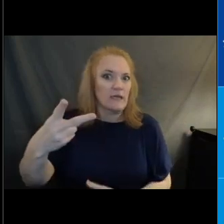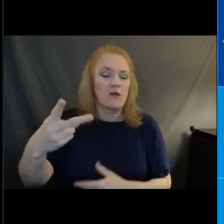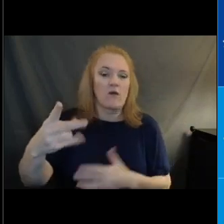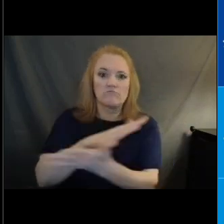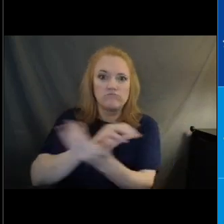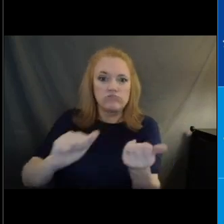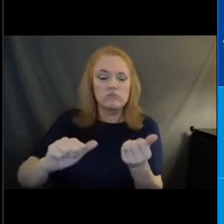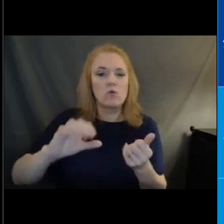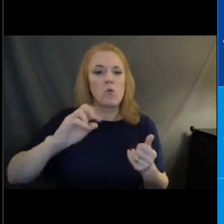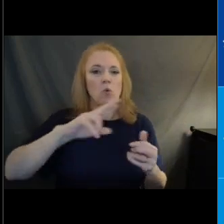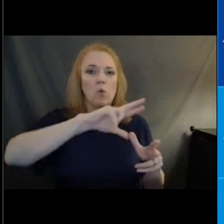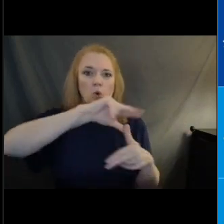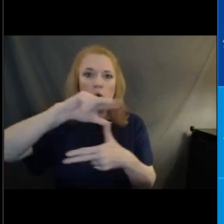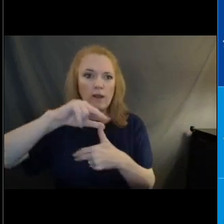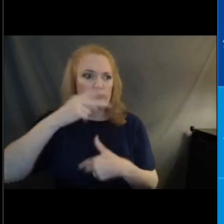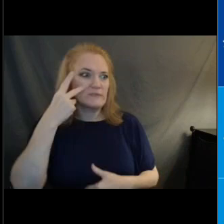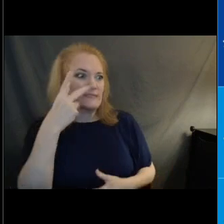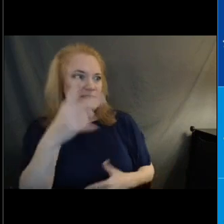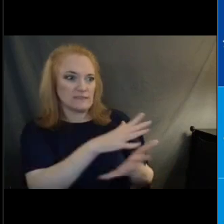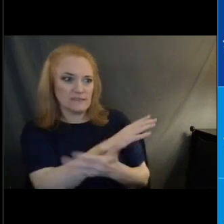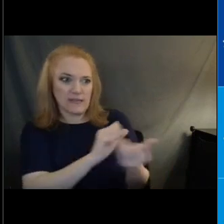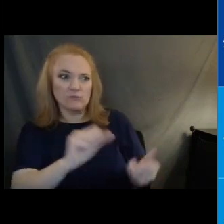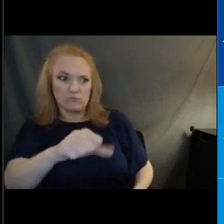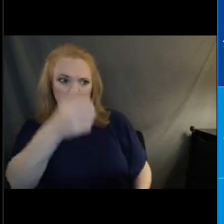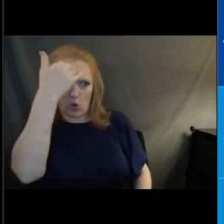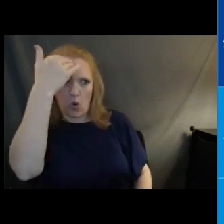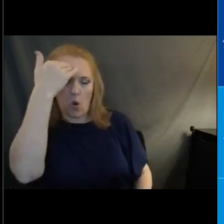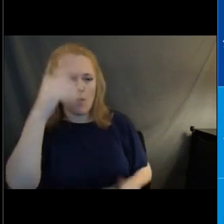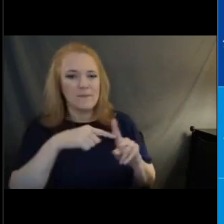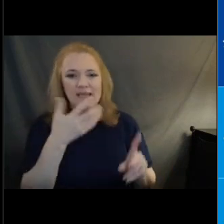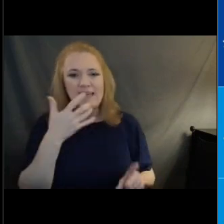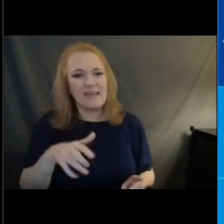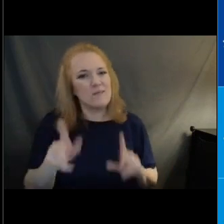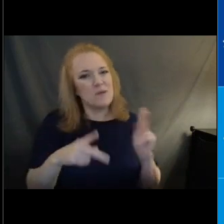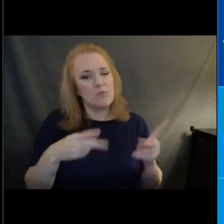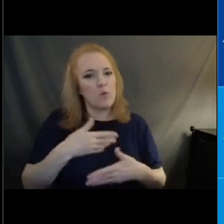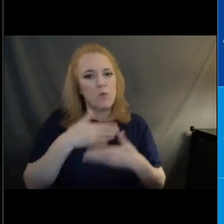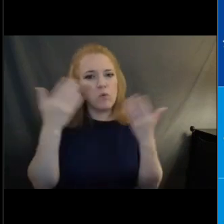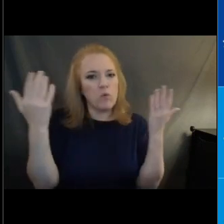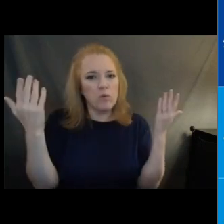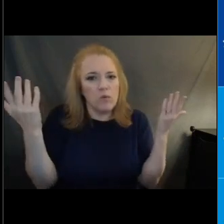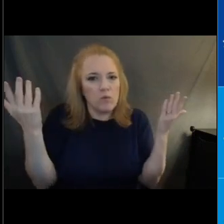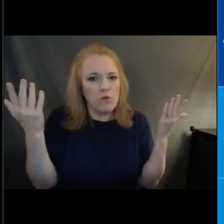you see the damage, you don't necessarily see that in this case, but the stats are real and